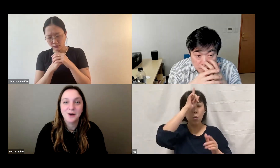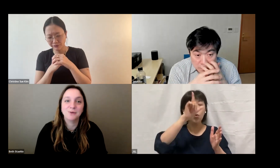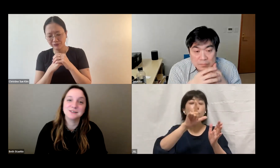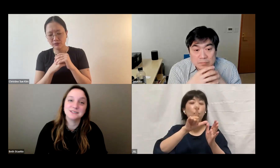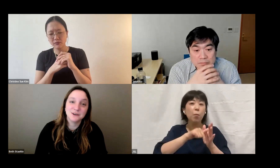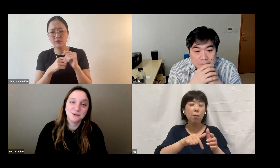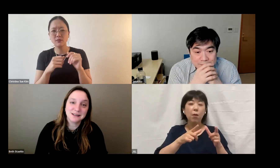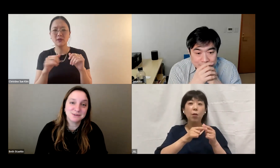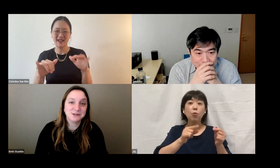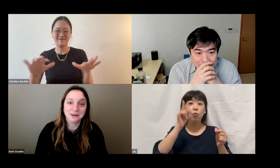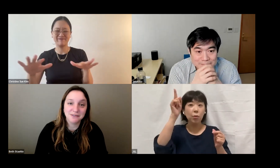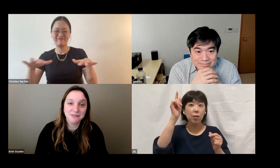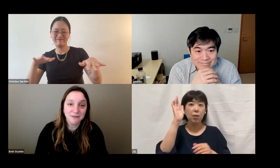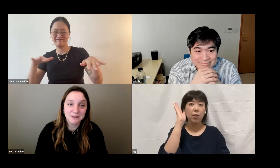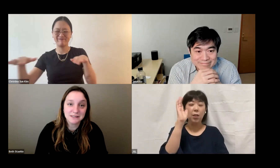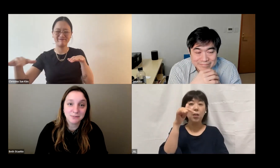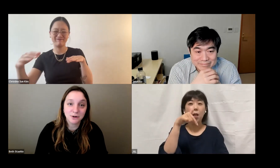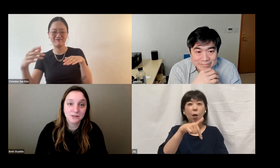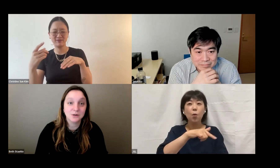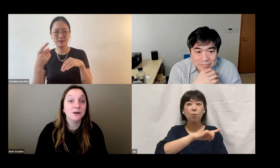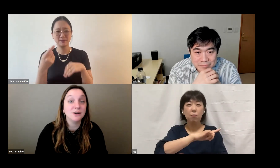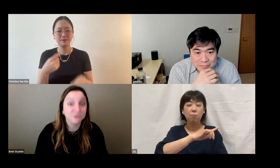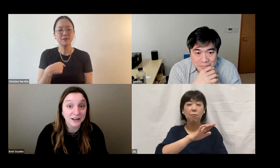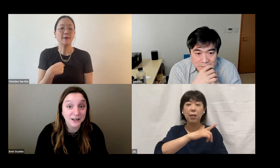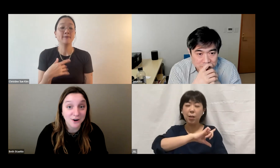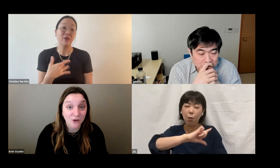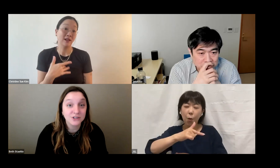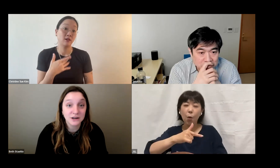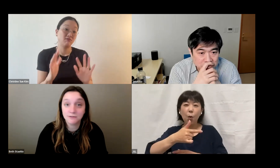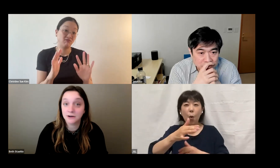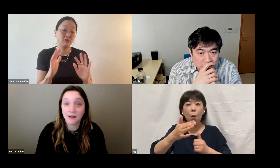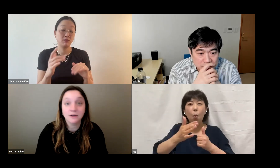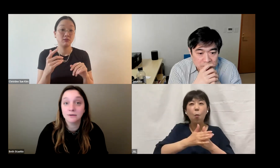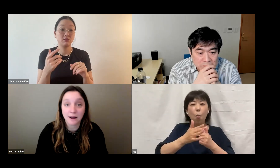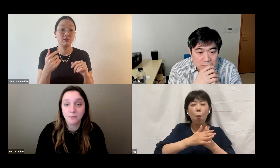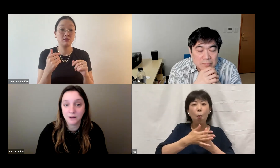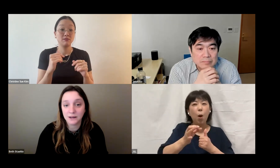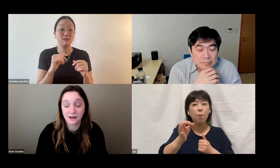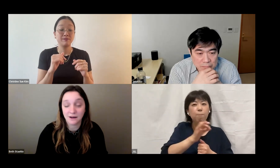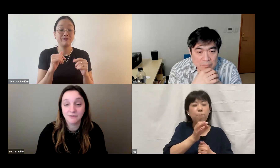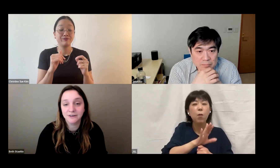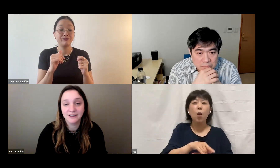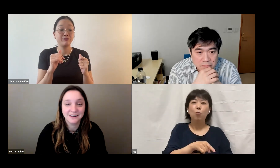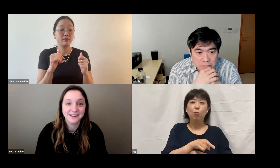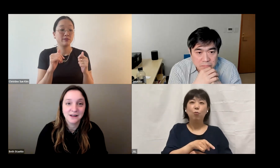whereas in the US we don't have government support. So we are fighting all the time for every right we can have.